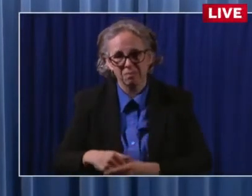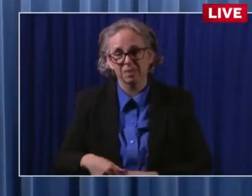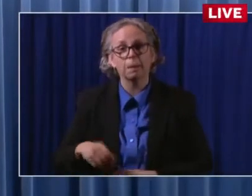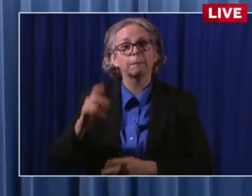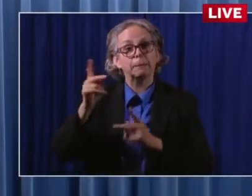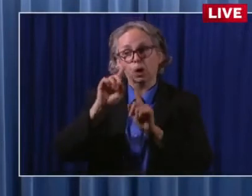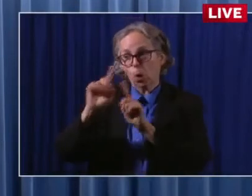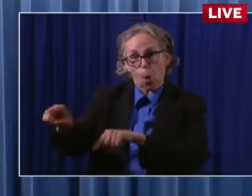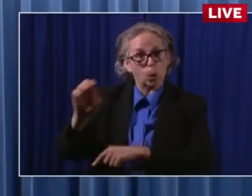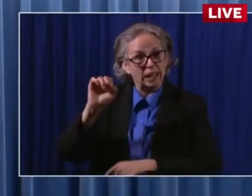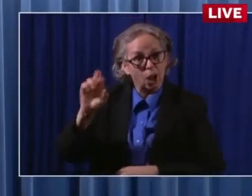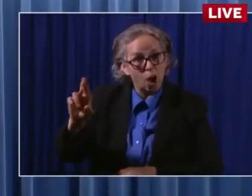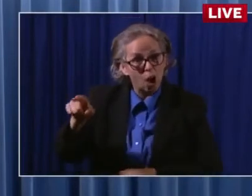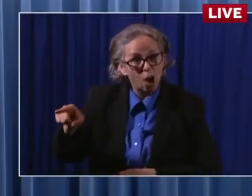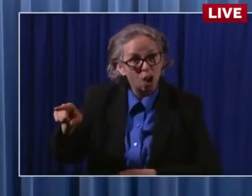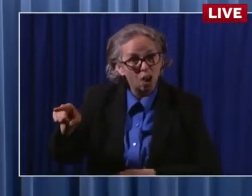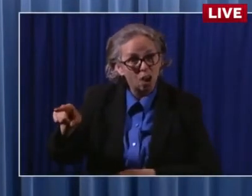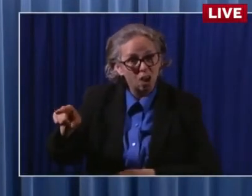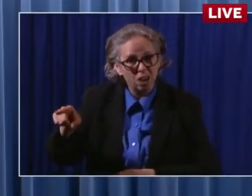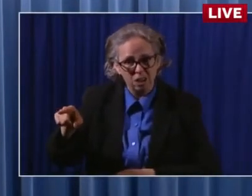MORE RESIDENTS ARE VISITING THE EMERGENCY DEPARTMENT.